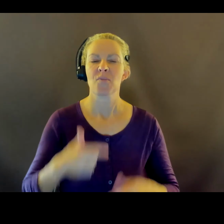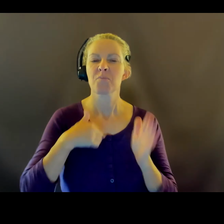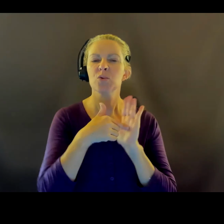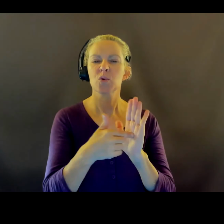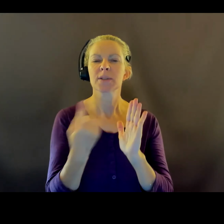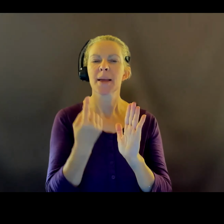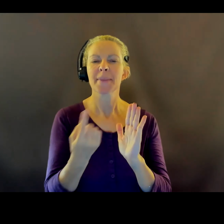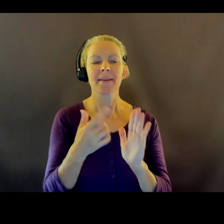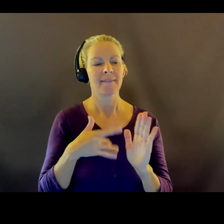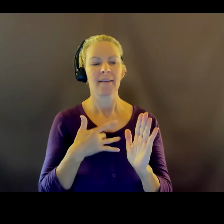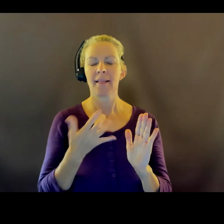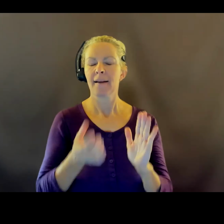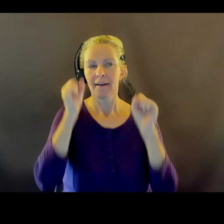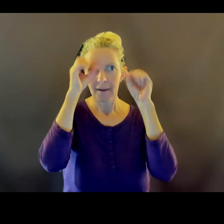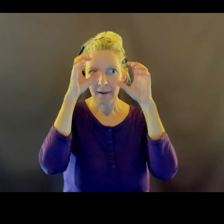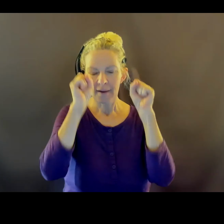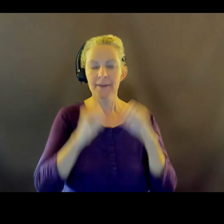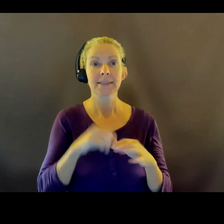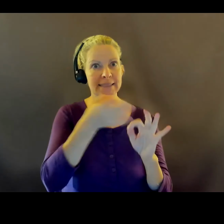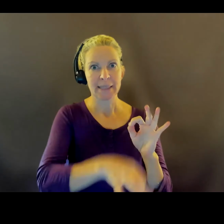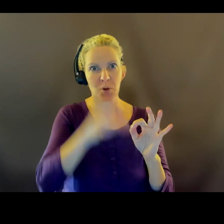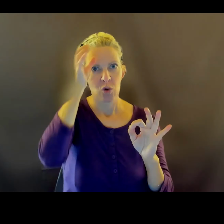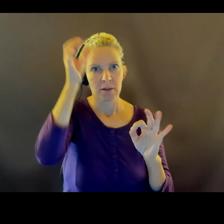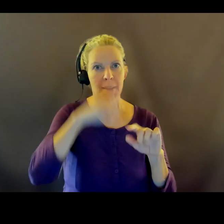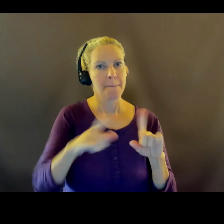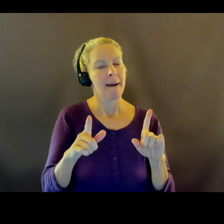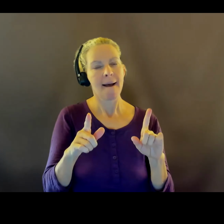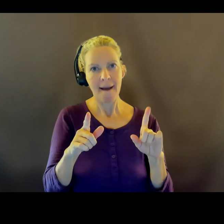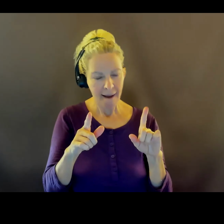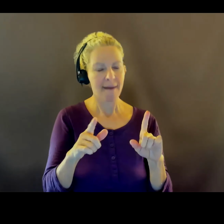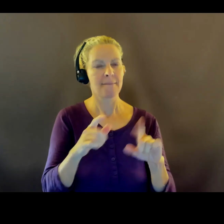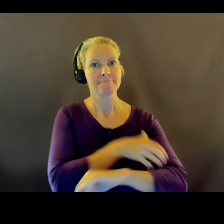It's so simple but at the same time, so powerful.